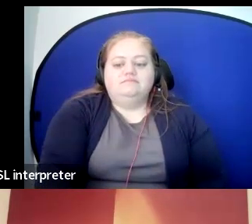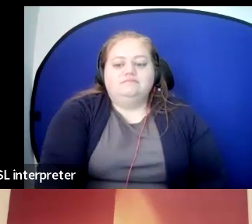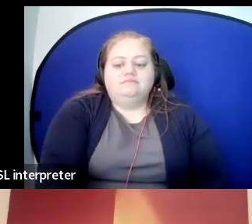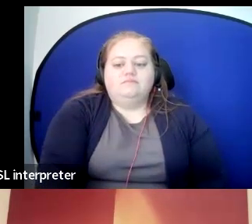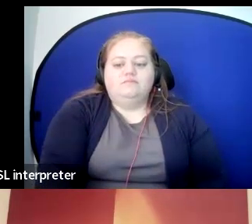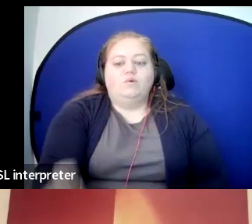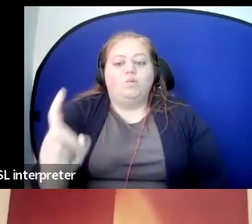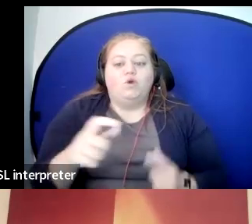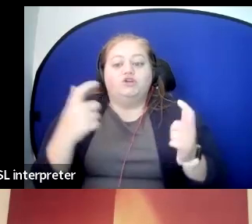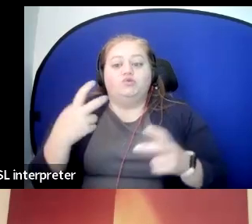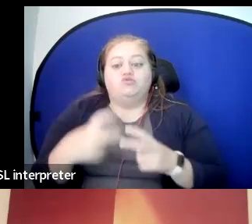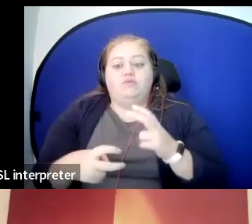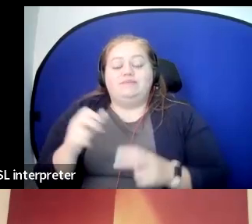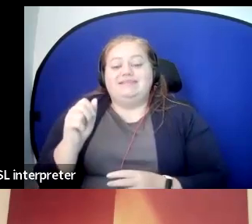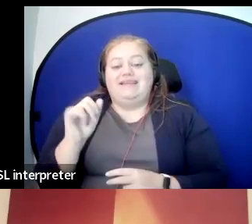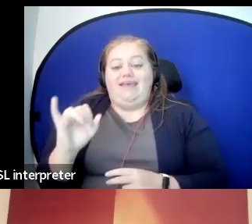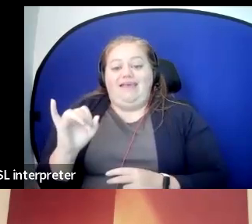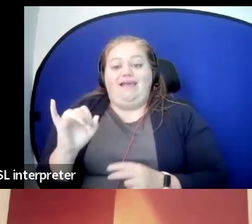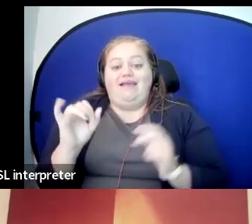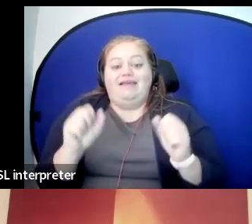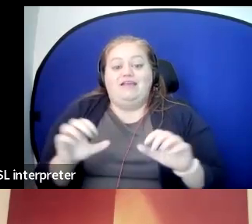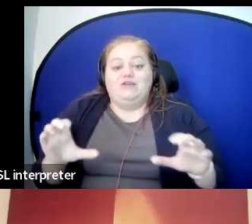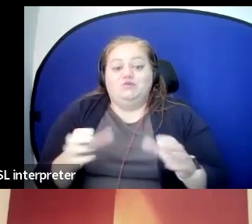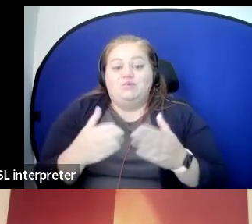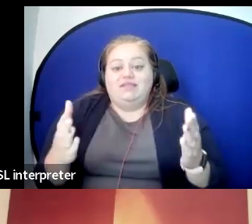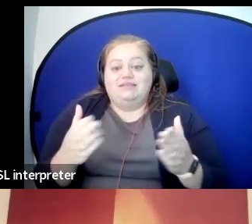able to do many things that are useful to them.